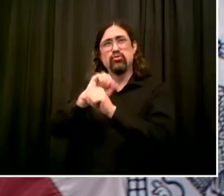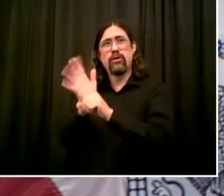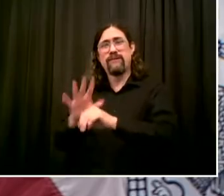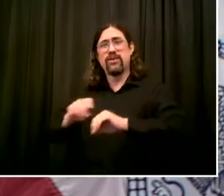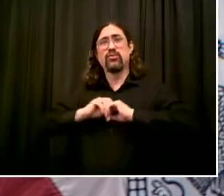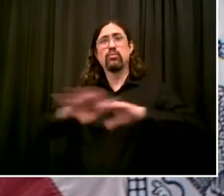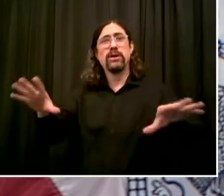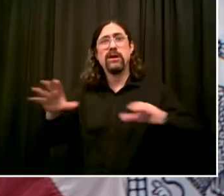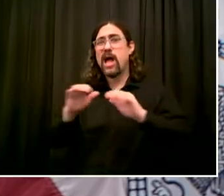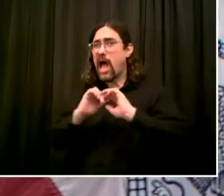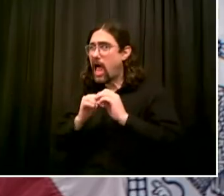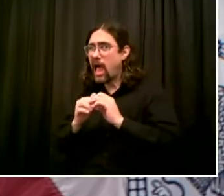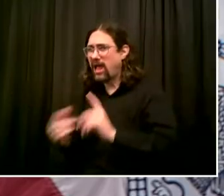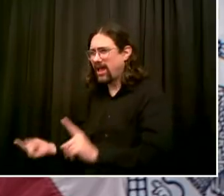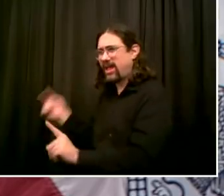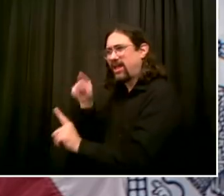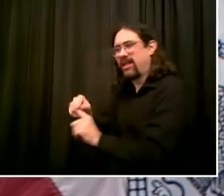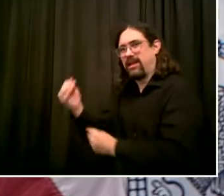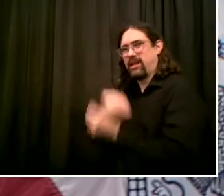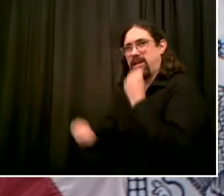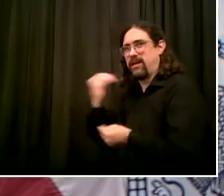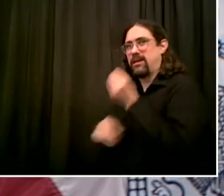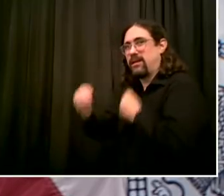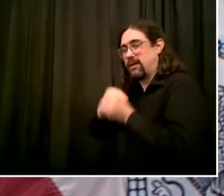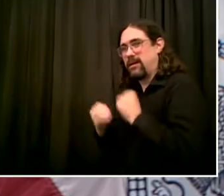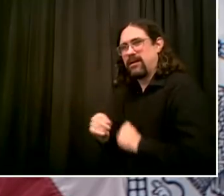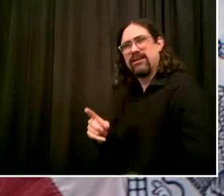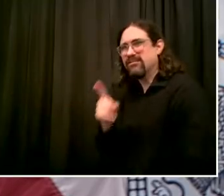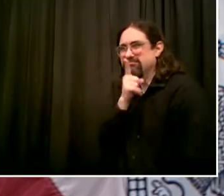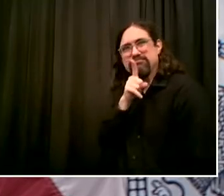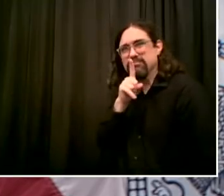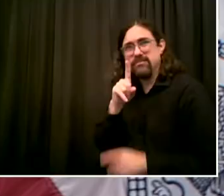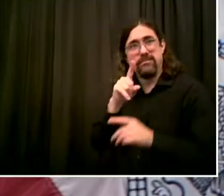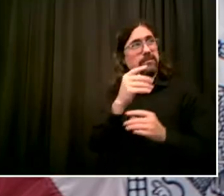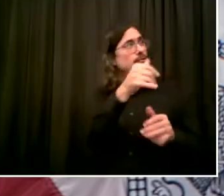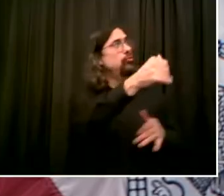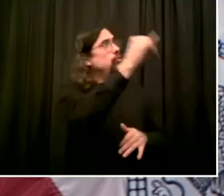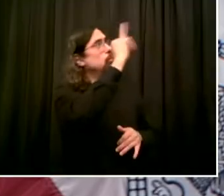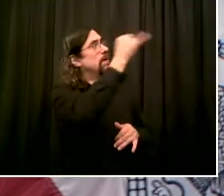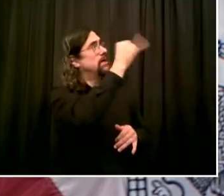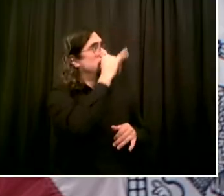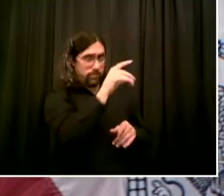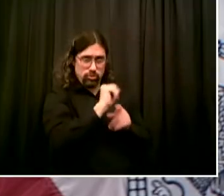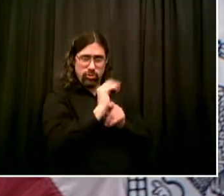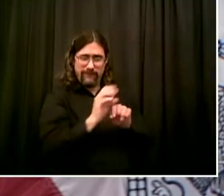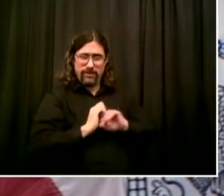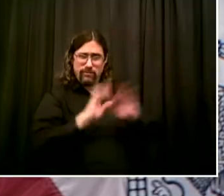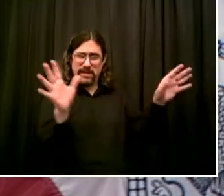THE GOVERNOR BUT WHEN YOU'RE OPINENG HTESE RESTAURANTS AND YOU WANT TO